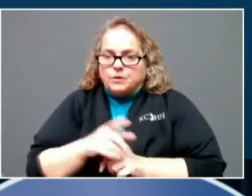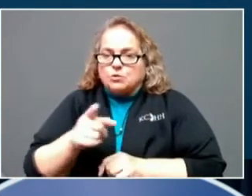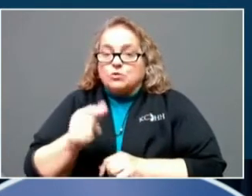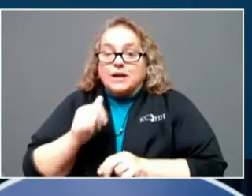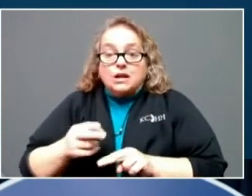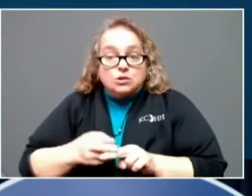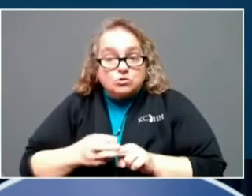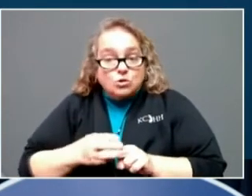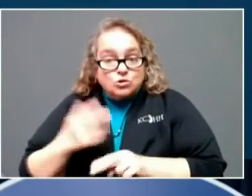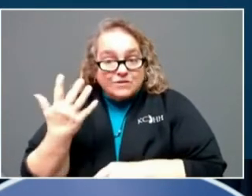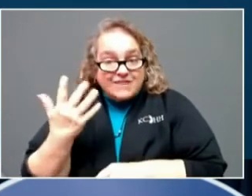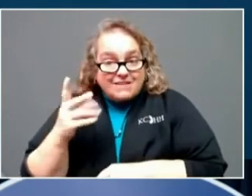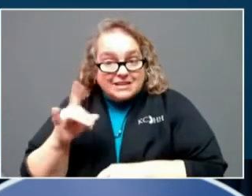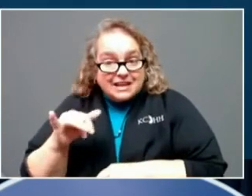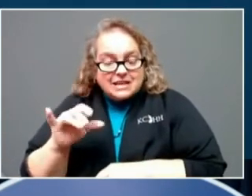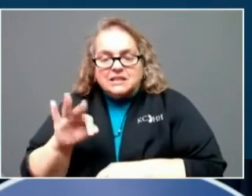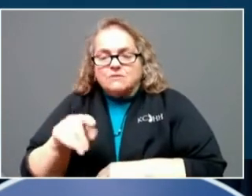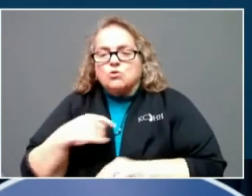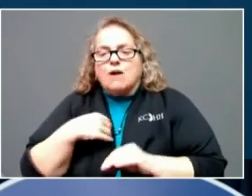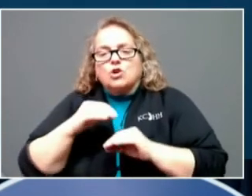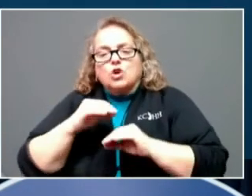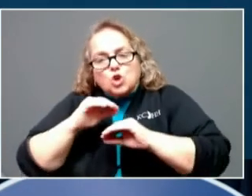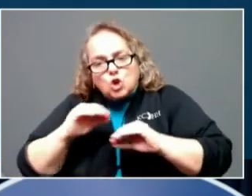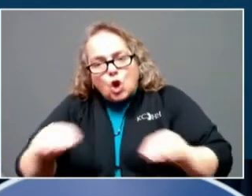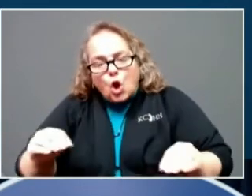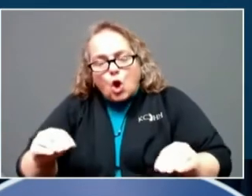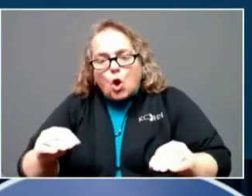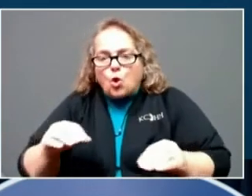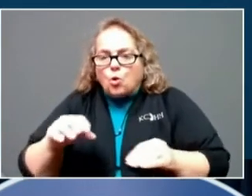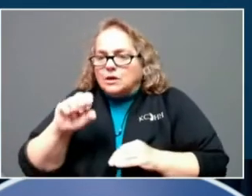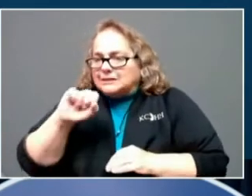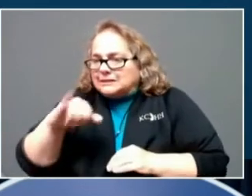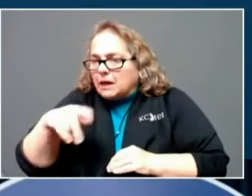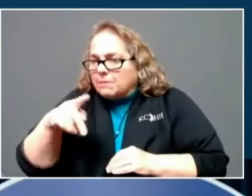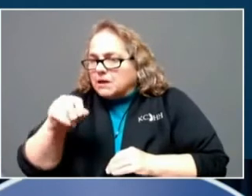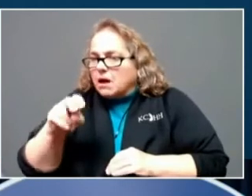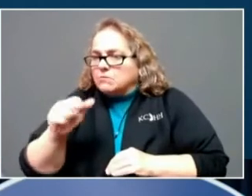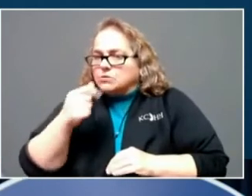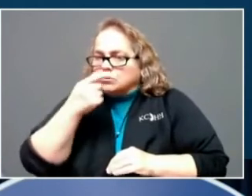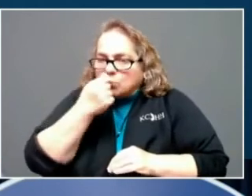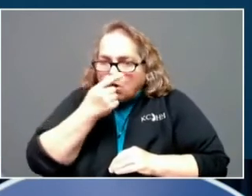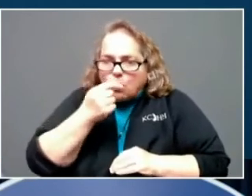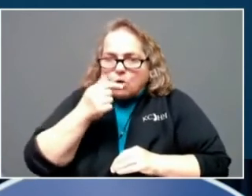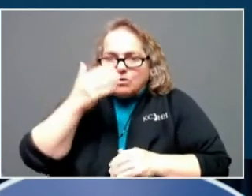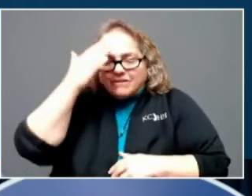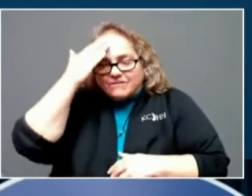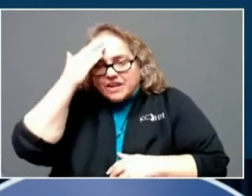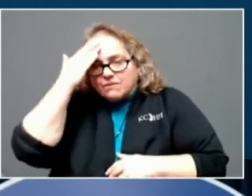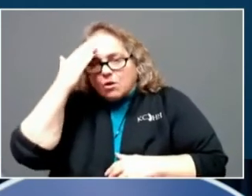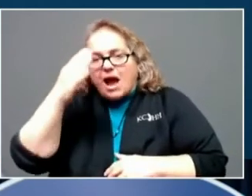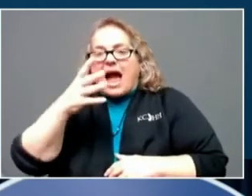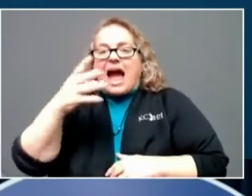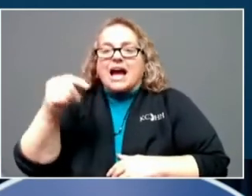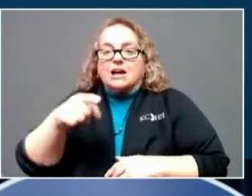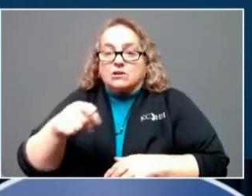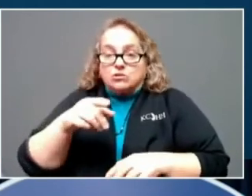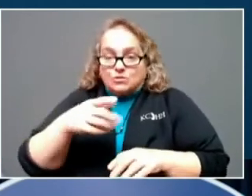symptoms, which means you haven't shown that you have the illness yet and you get a negative test on day five or later. So the CDC used to have a